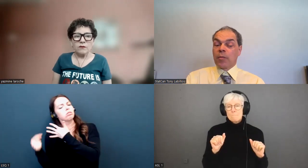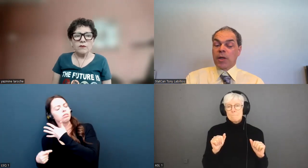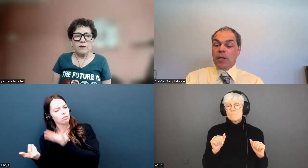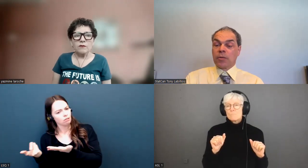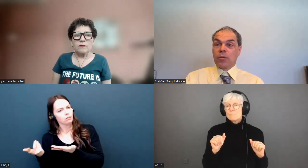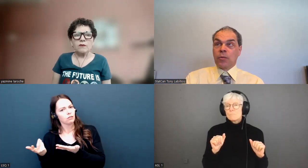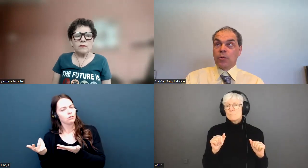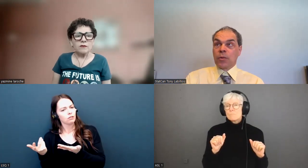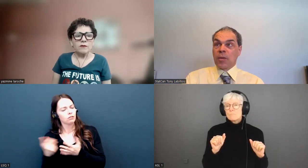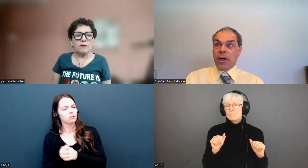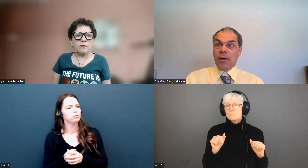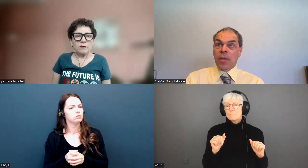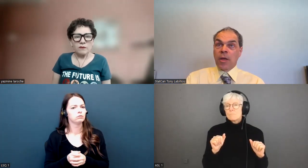um foreign